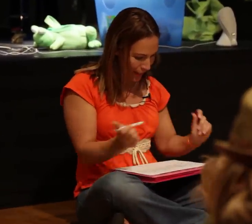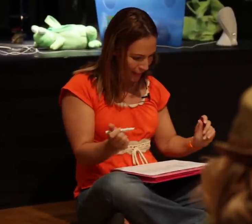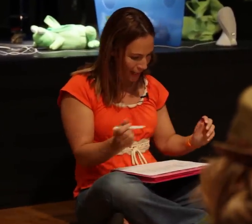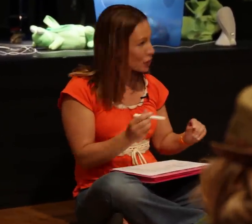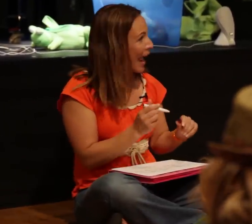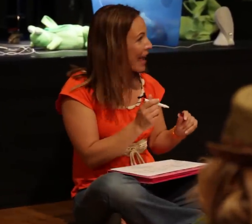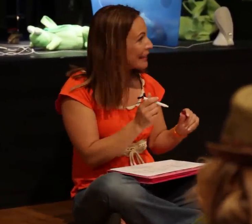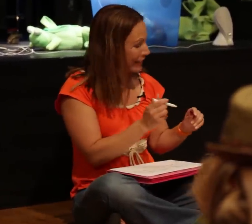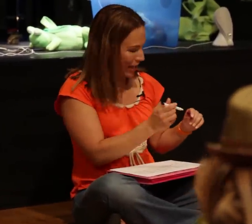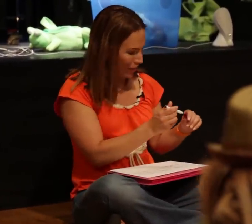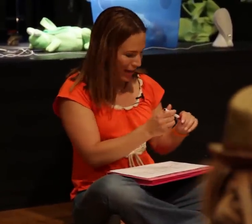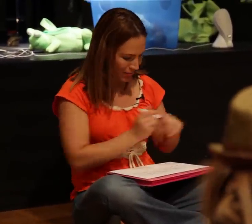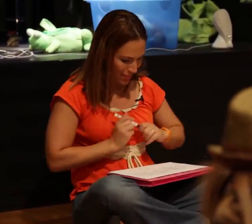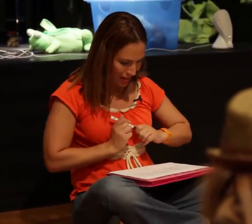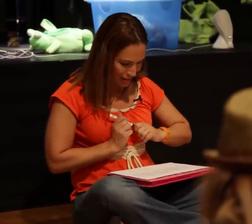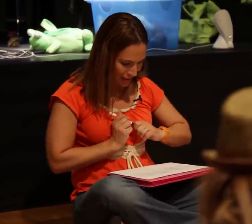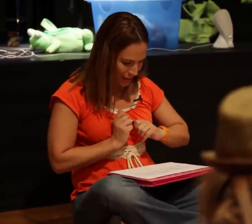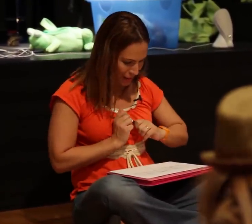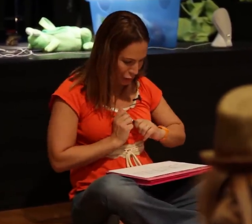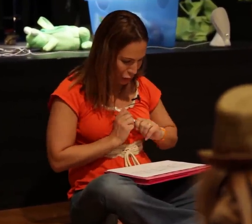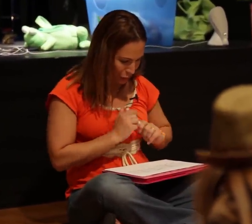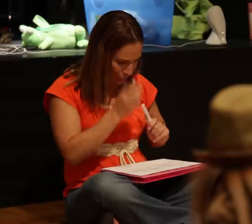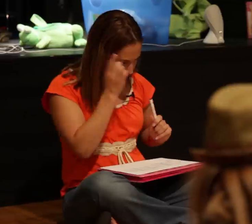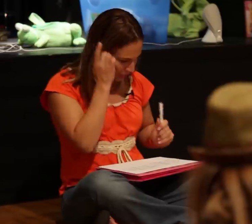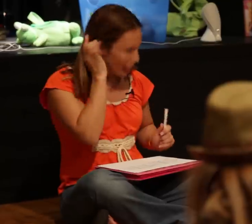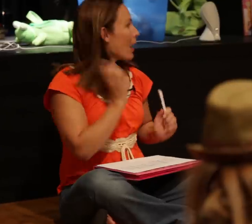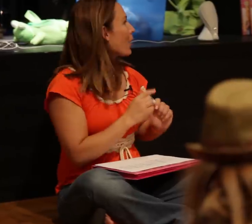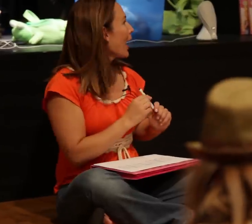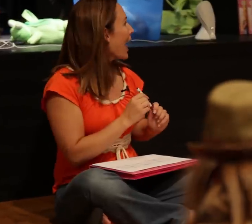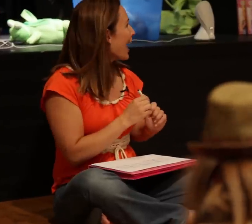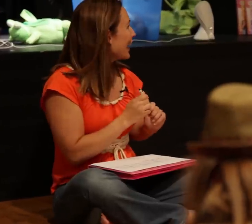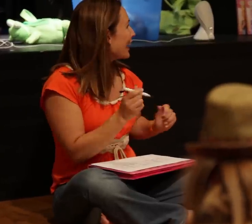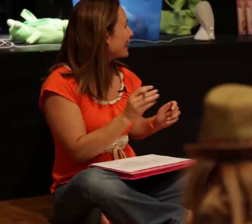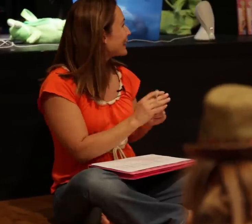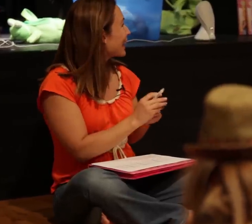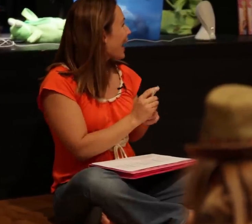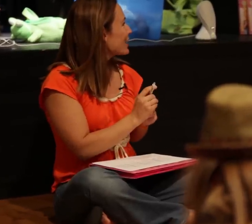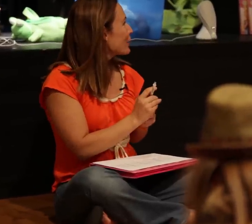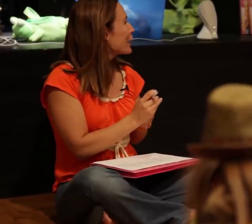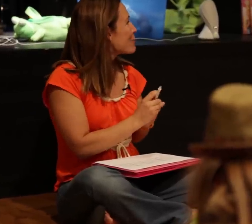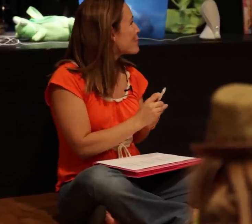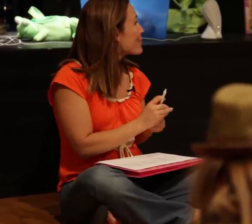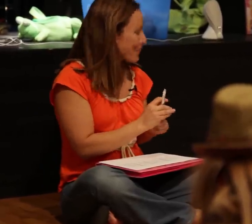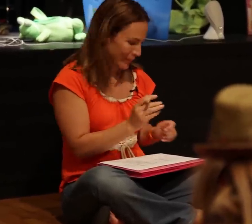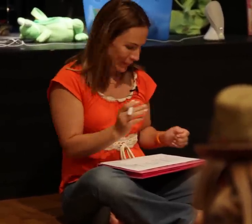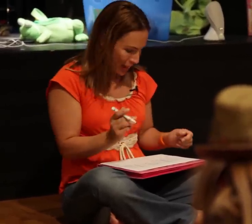Megan and Shad, alright awesome. And he's two. Hi and tell me your name. Shaylee.